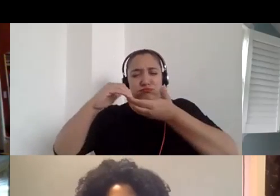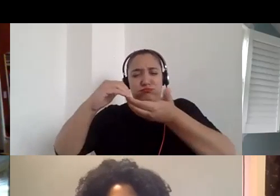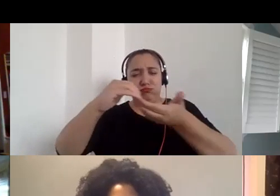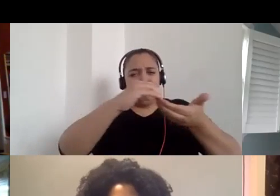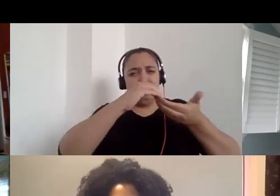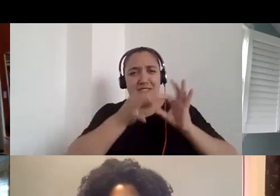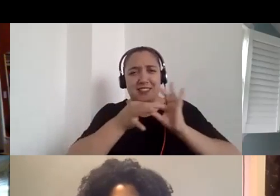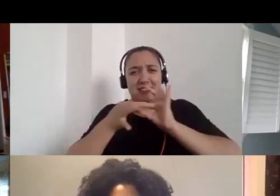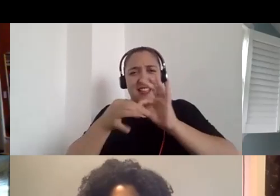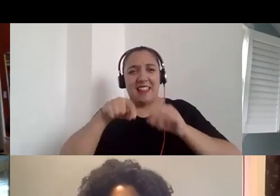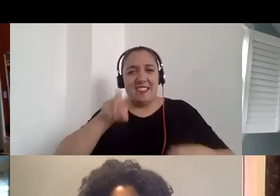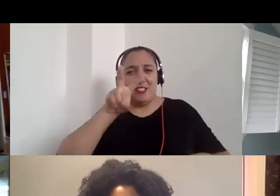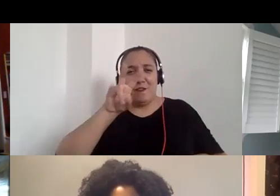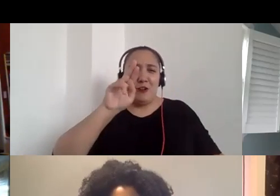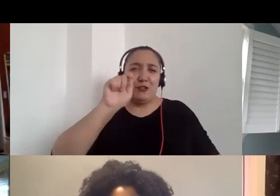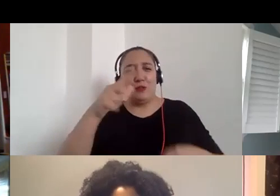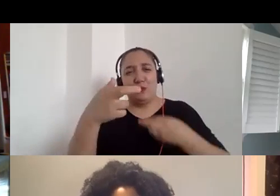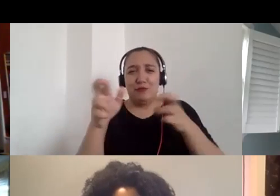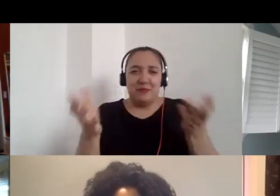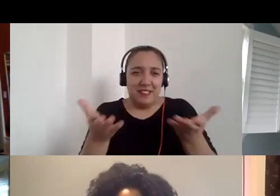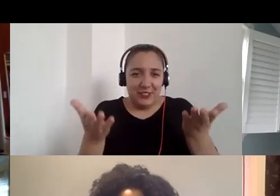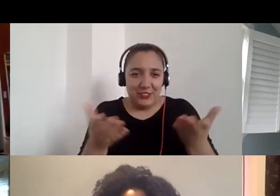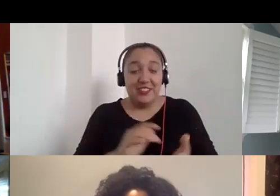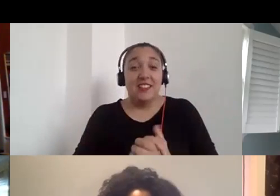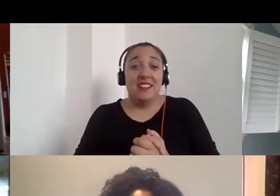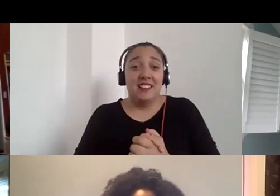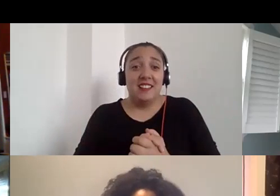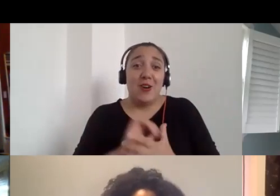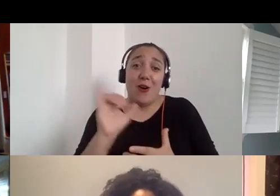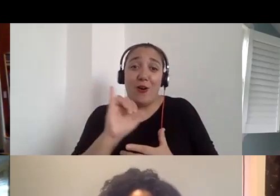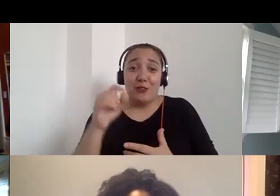have going here. And to prepare us to dive into this conversation,